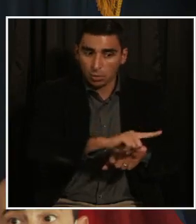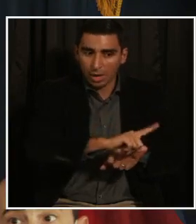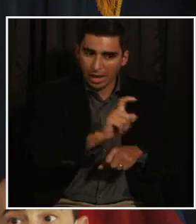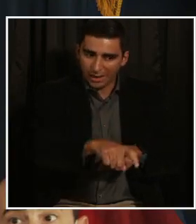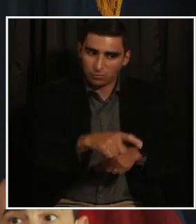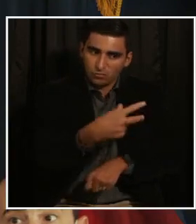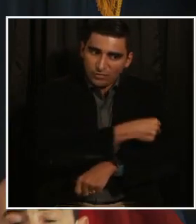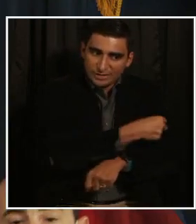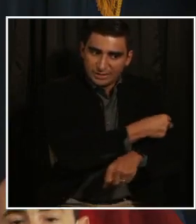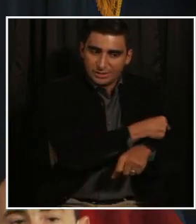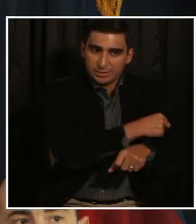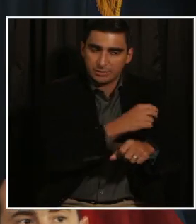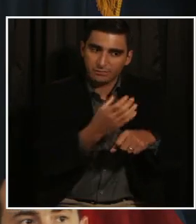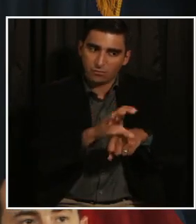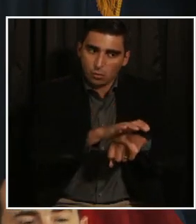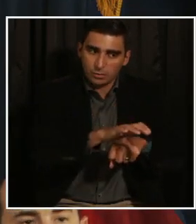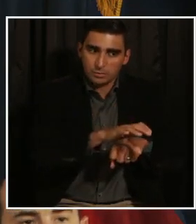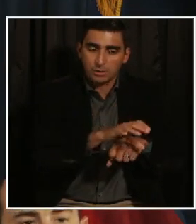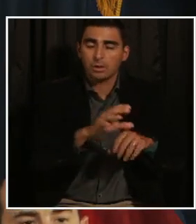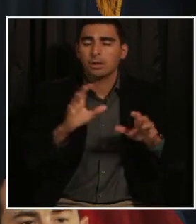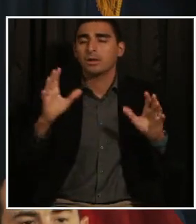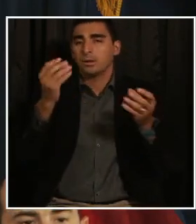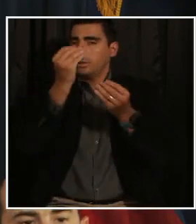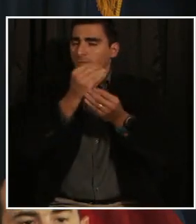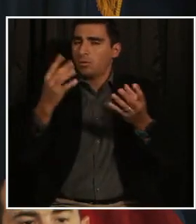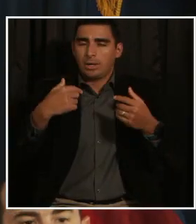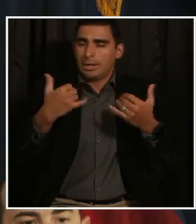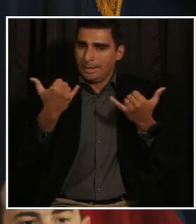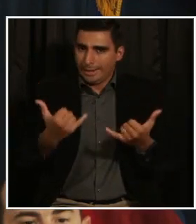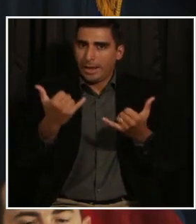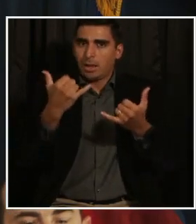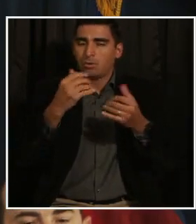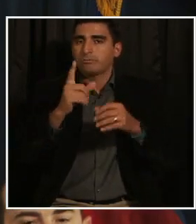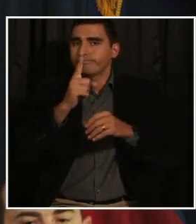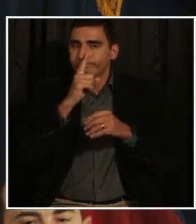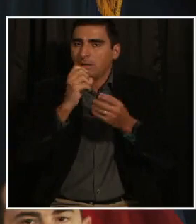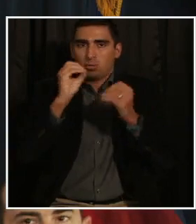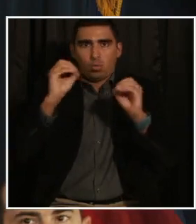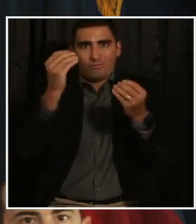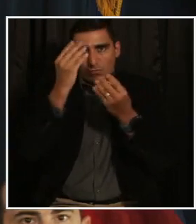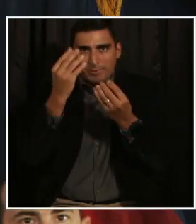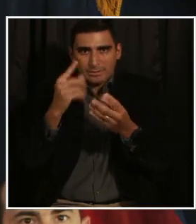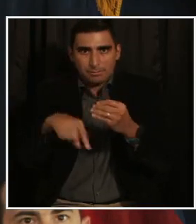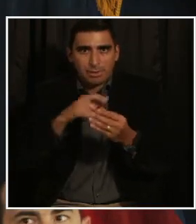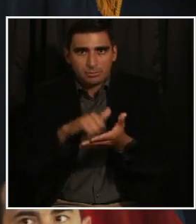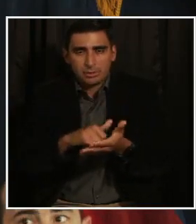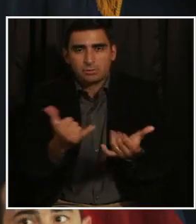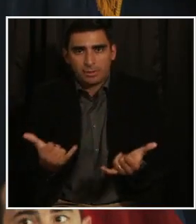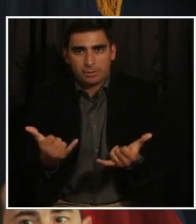don't have more information at this point we have the uh same information that um that you have